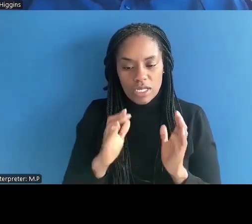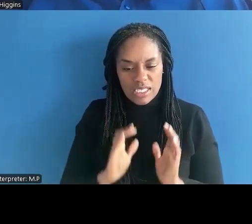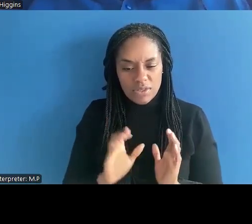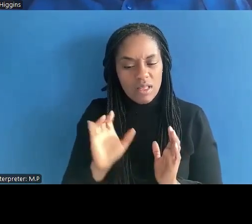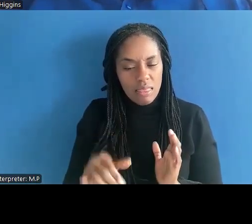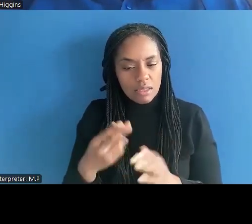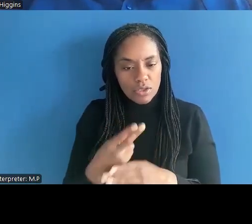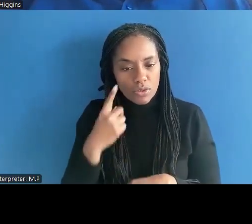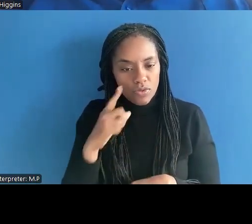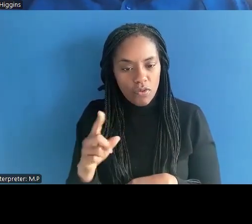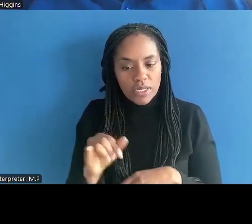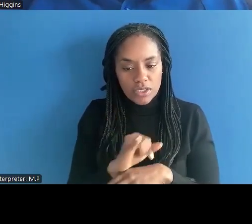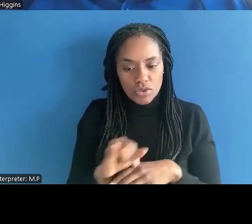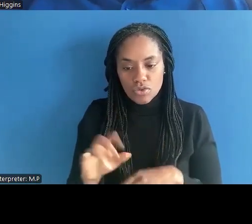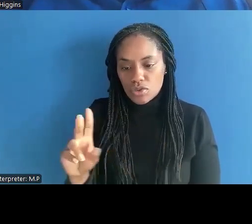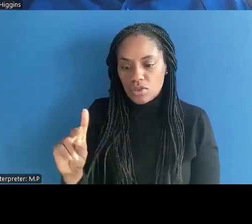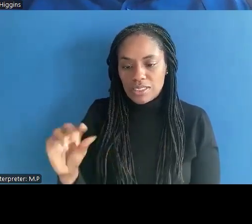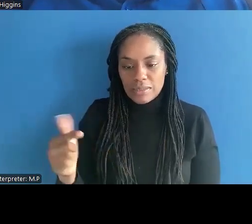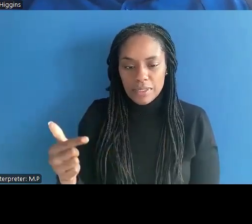Next slide please.